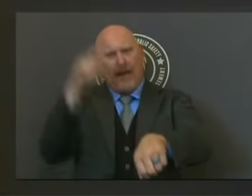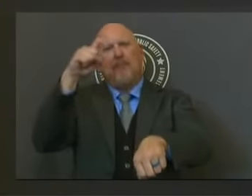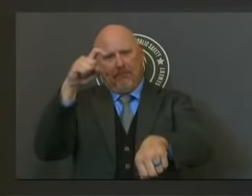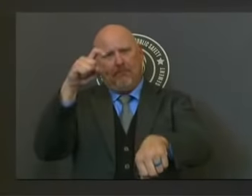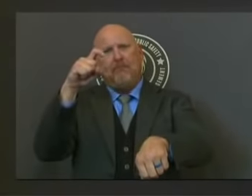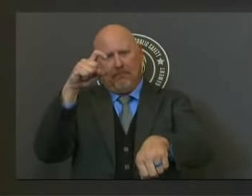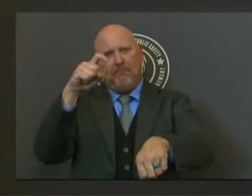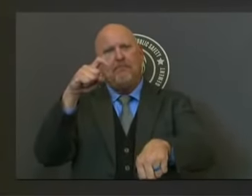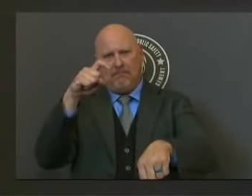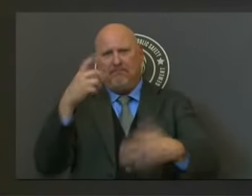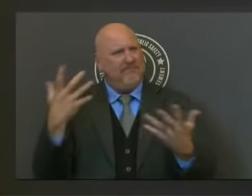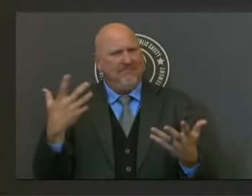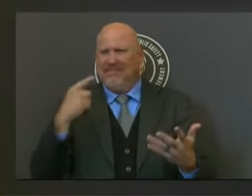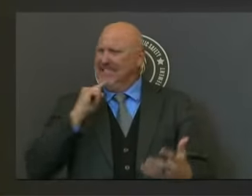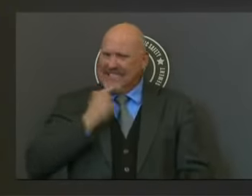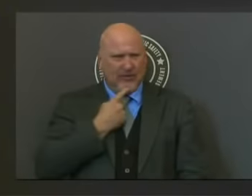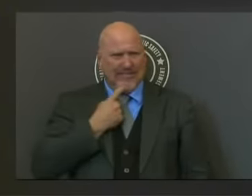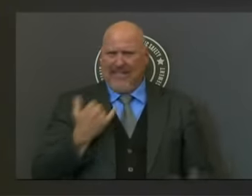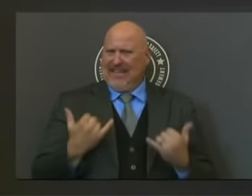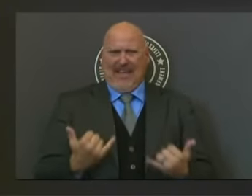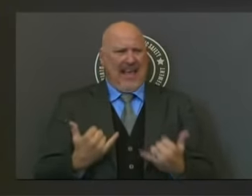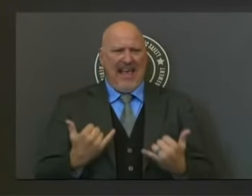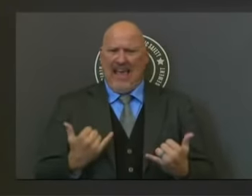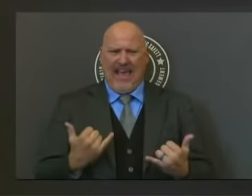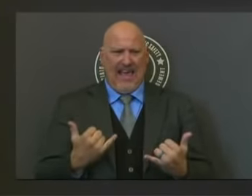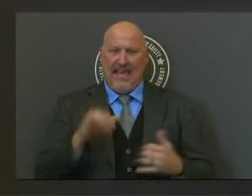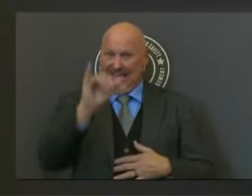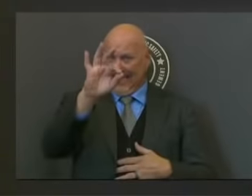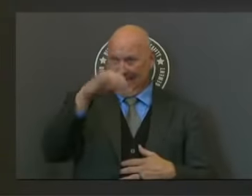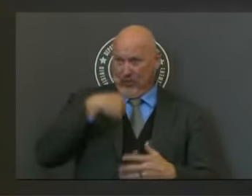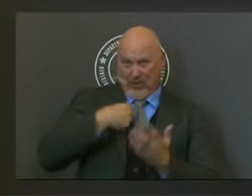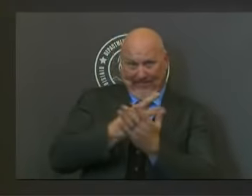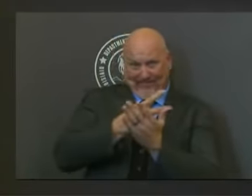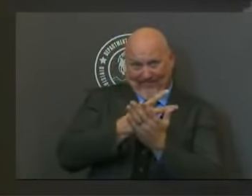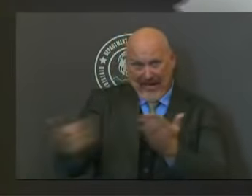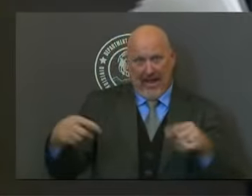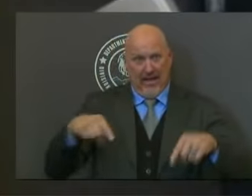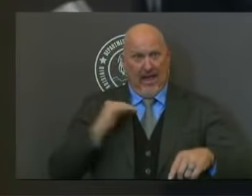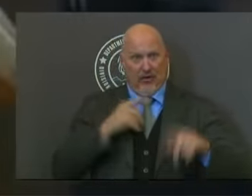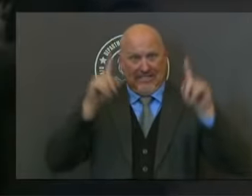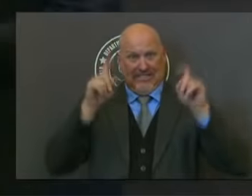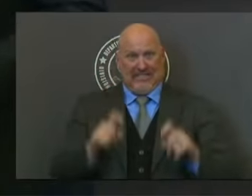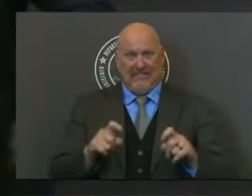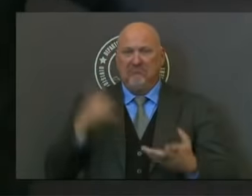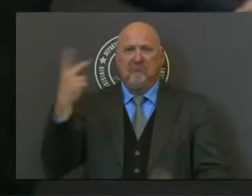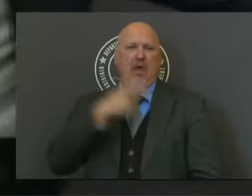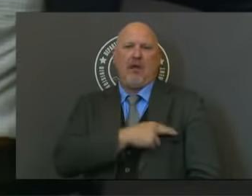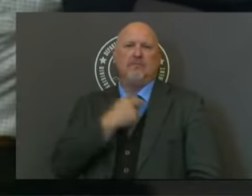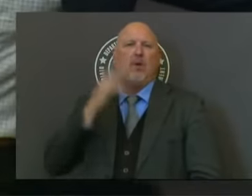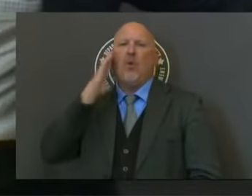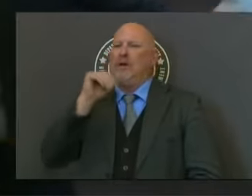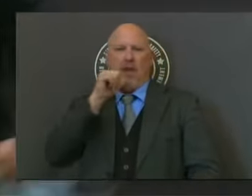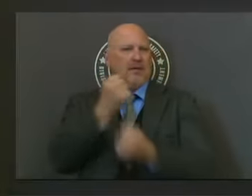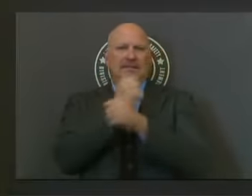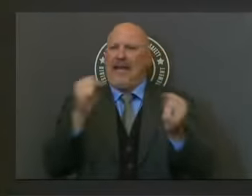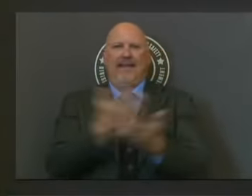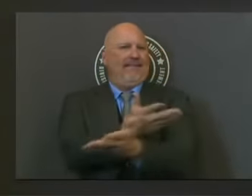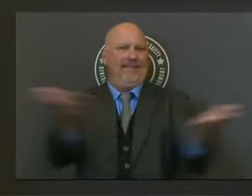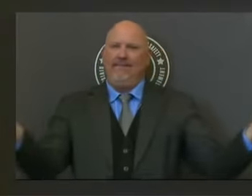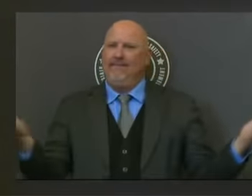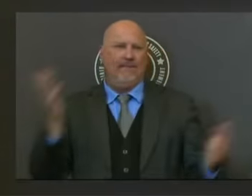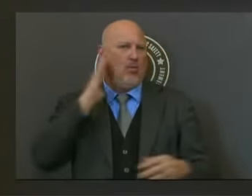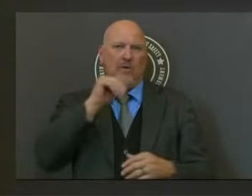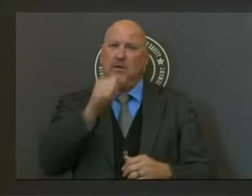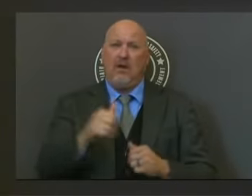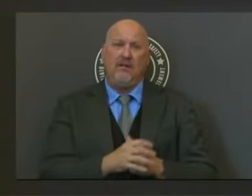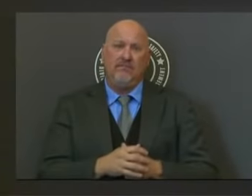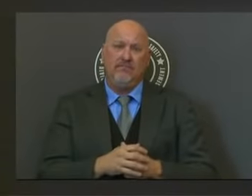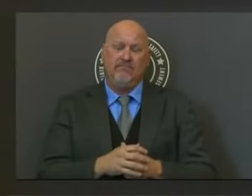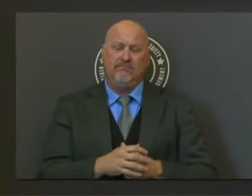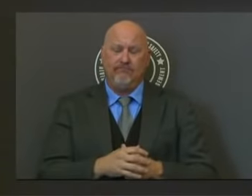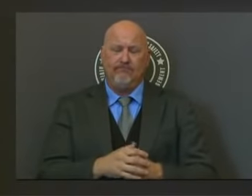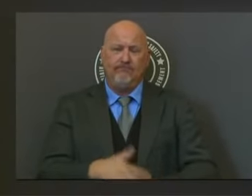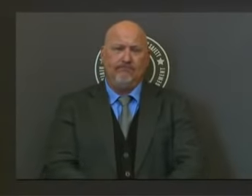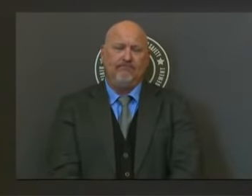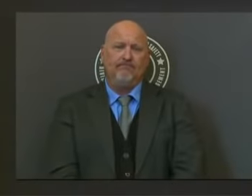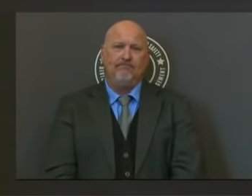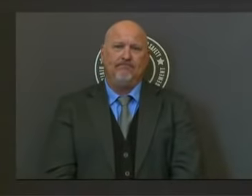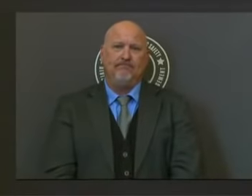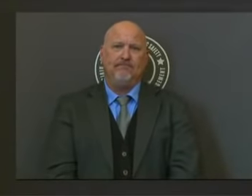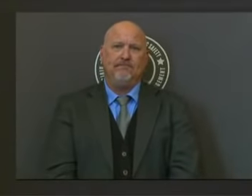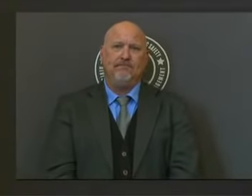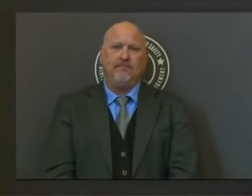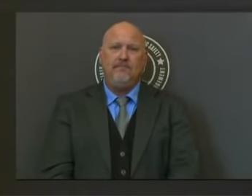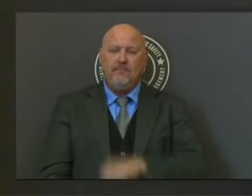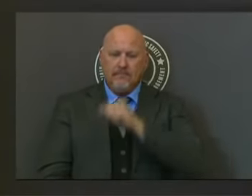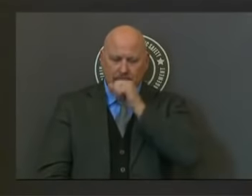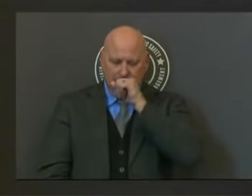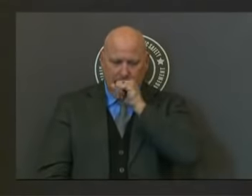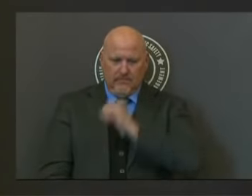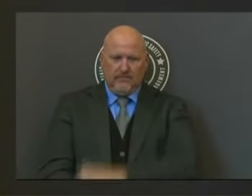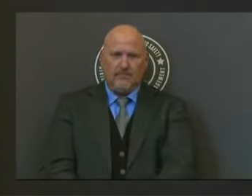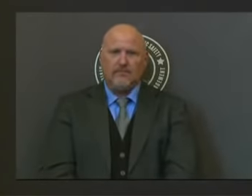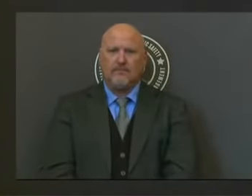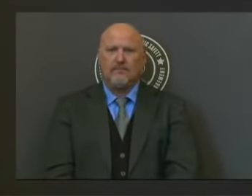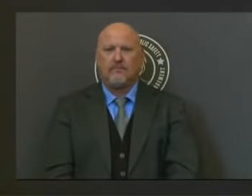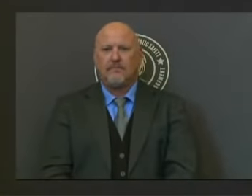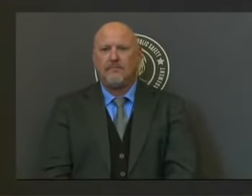systems may not be there for you